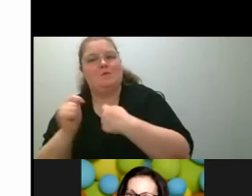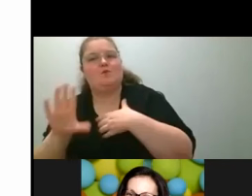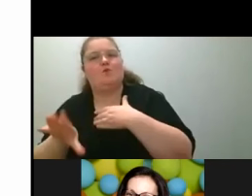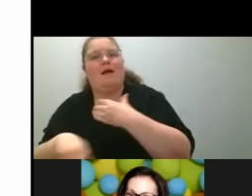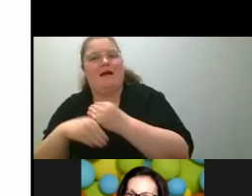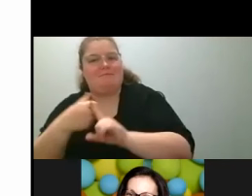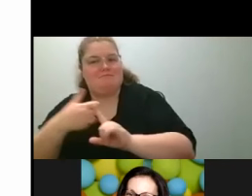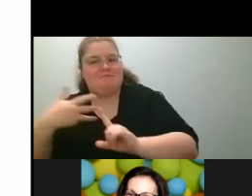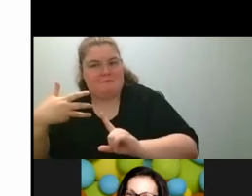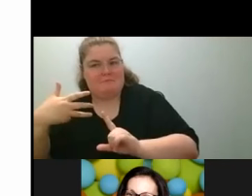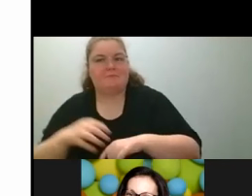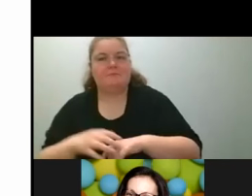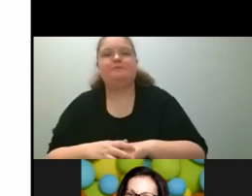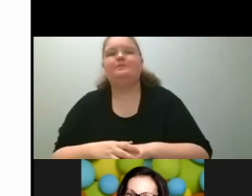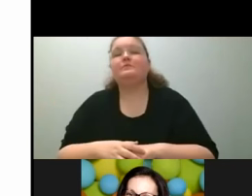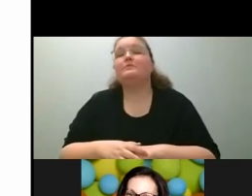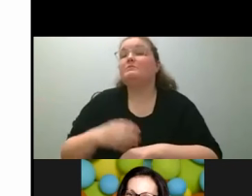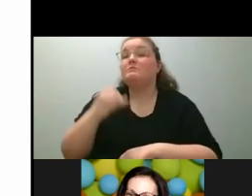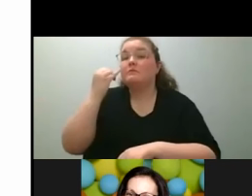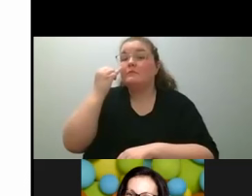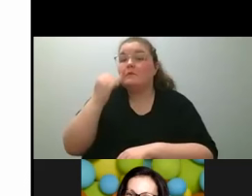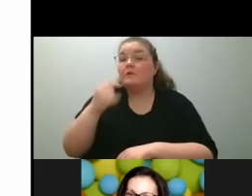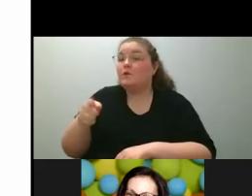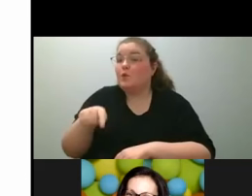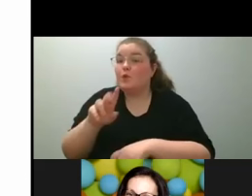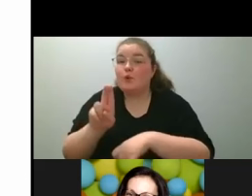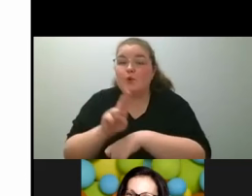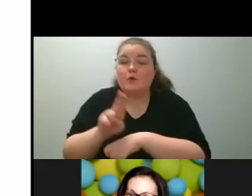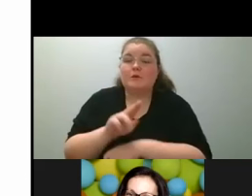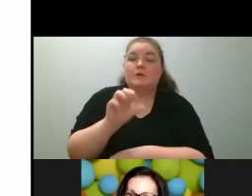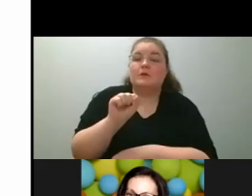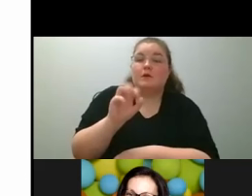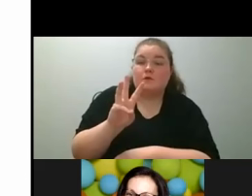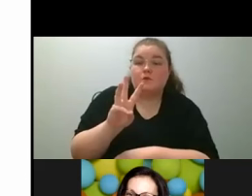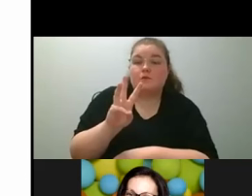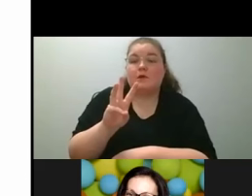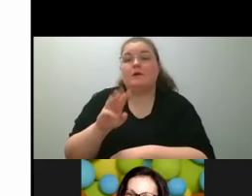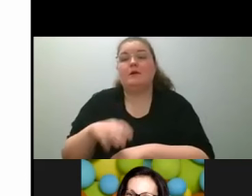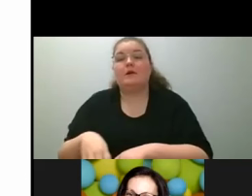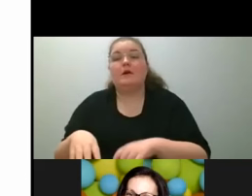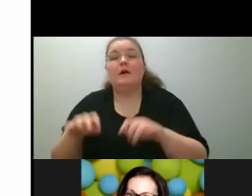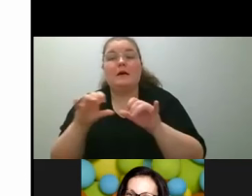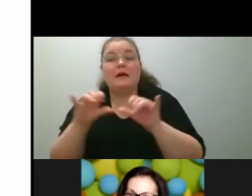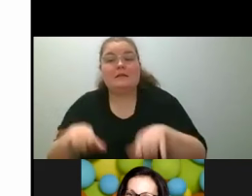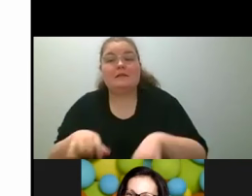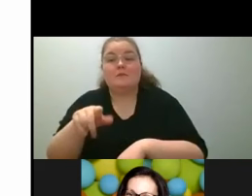When we're working in software or perhaps systems that you are sending mass text messages